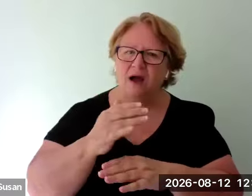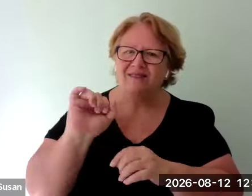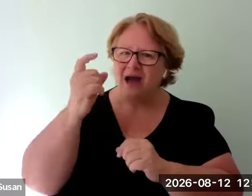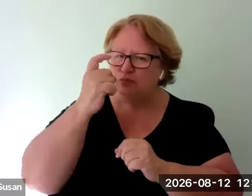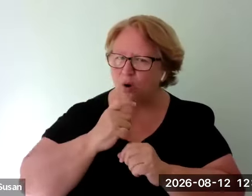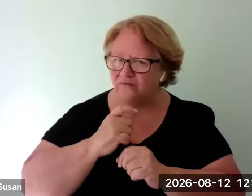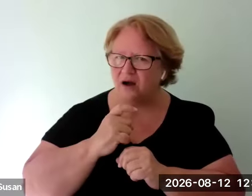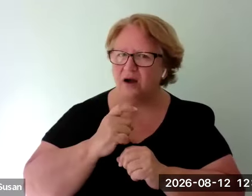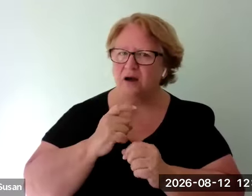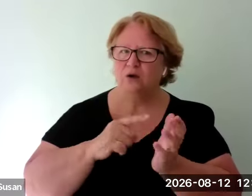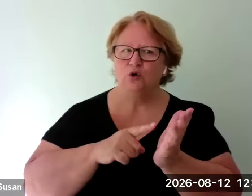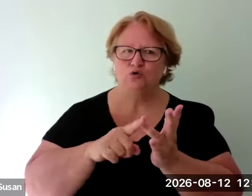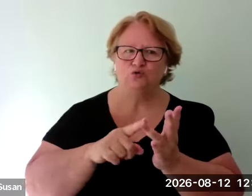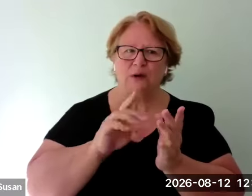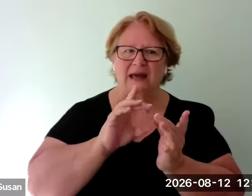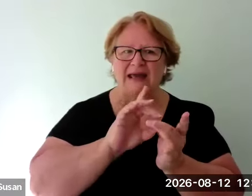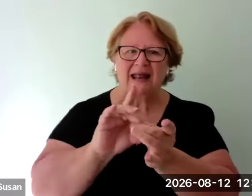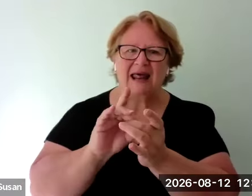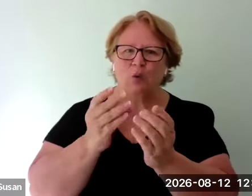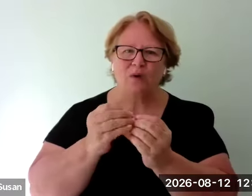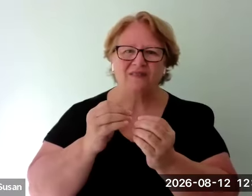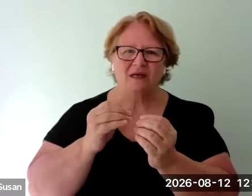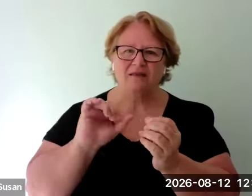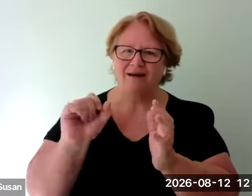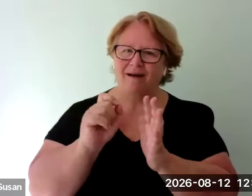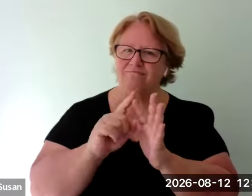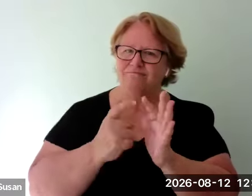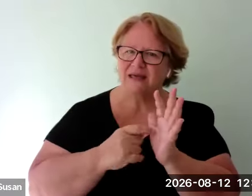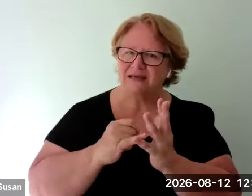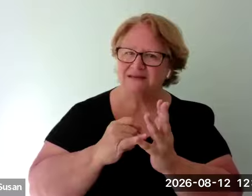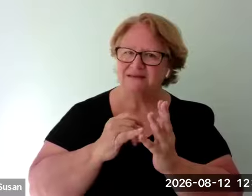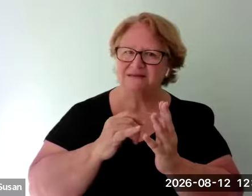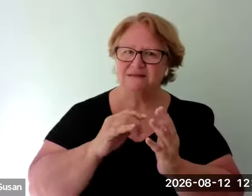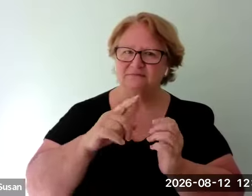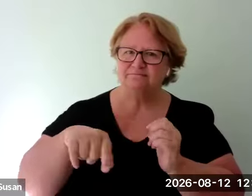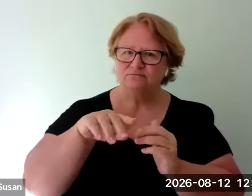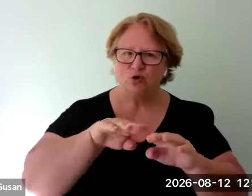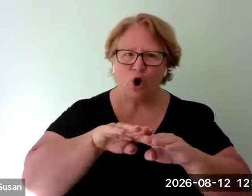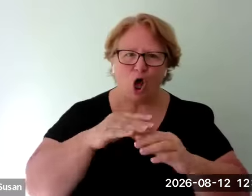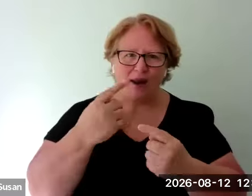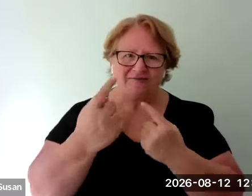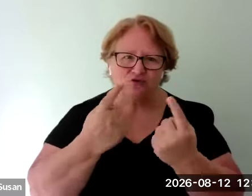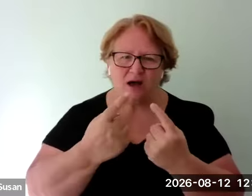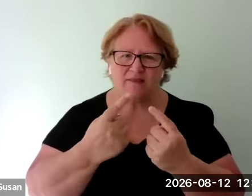strengthen participants ' career progression and profile, connect with a